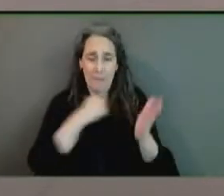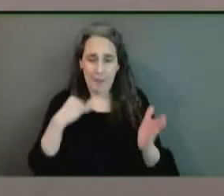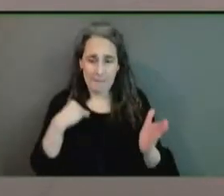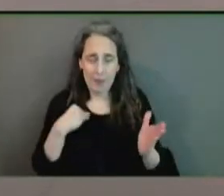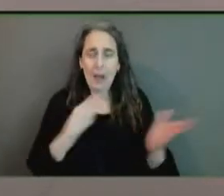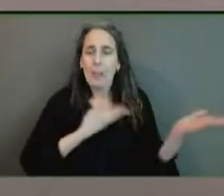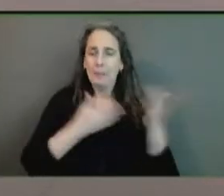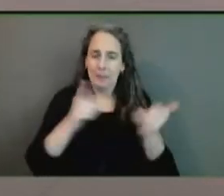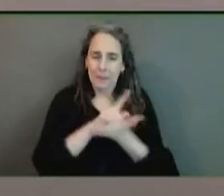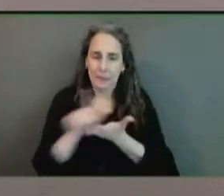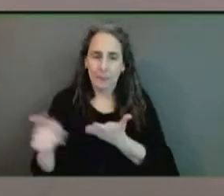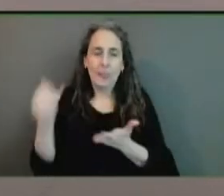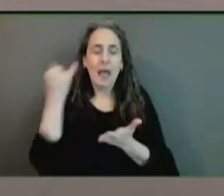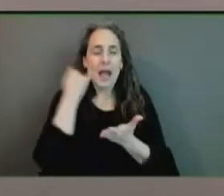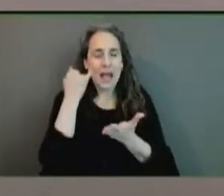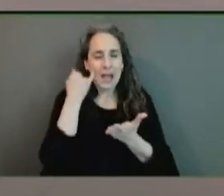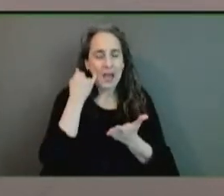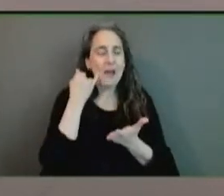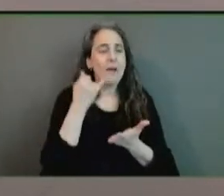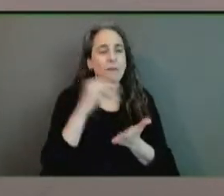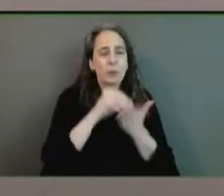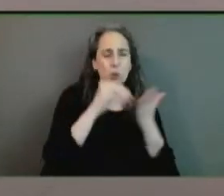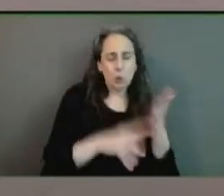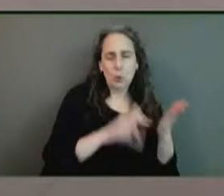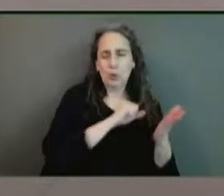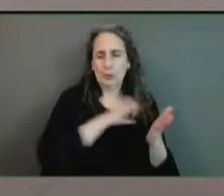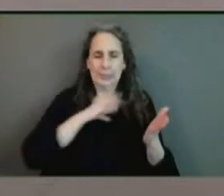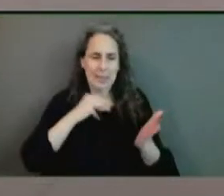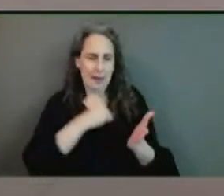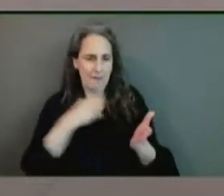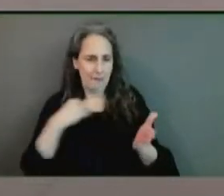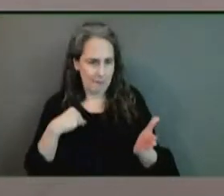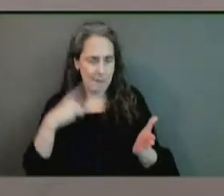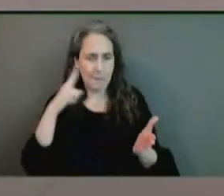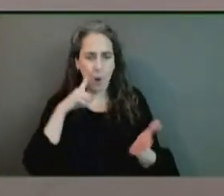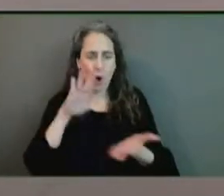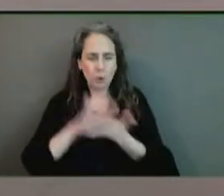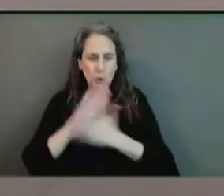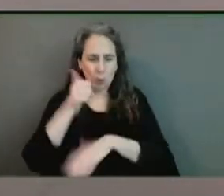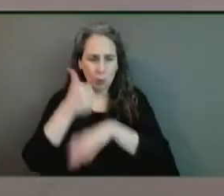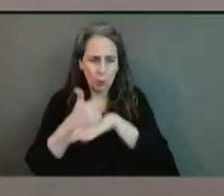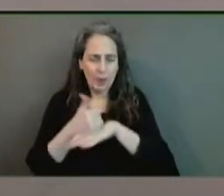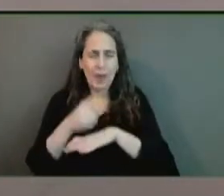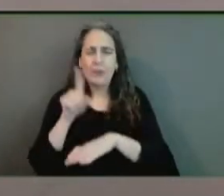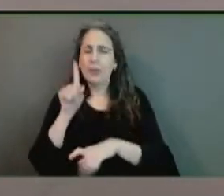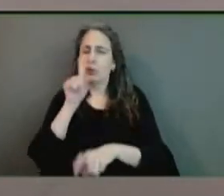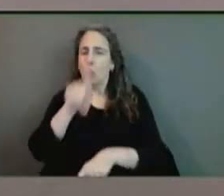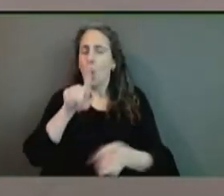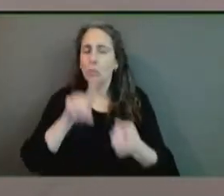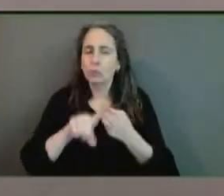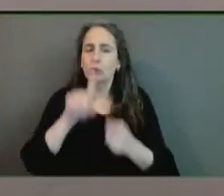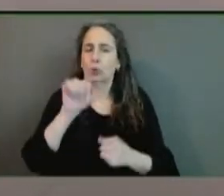and staff members. Those are being delivered this week if a student or staff member in a school based site And I get one